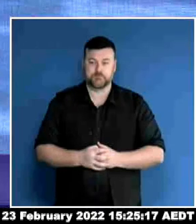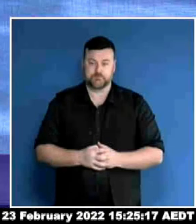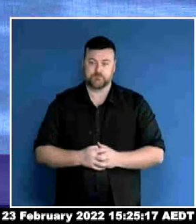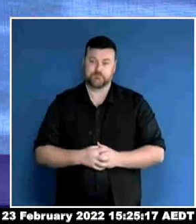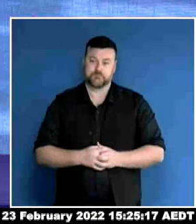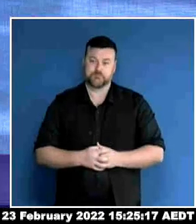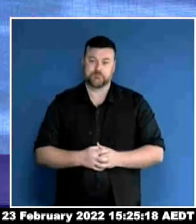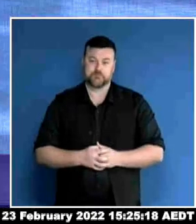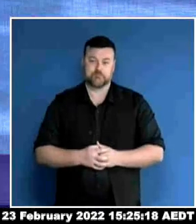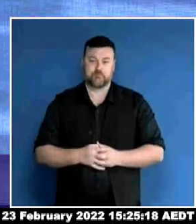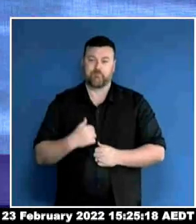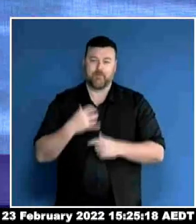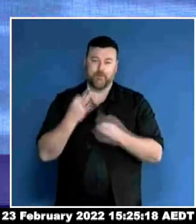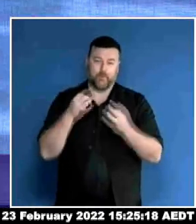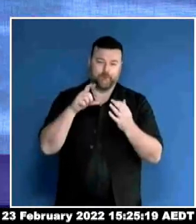If that's right, could Mzia please be excused?